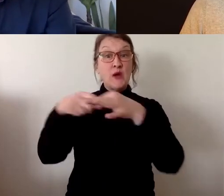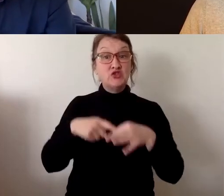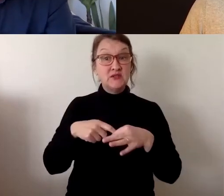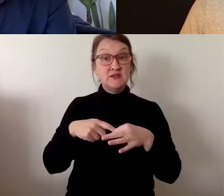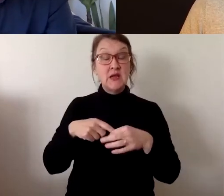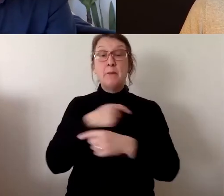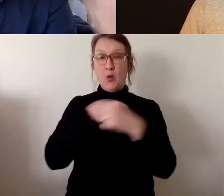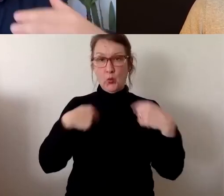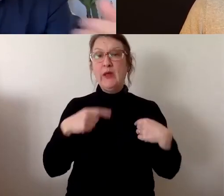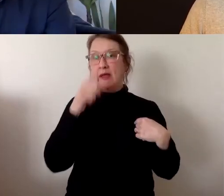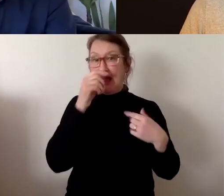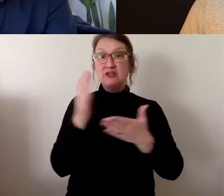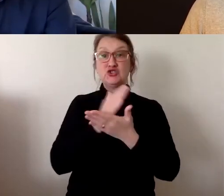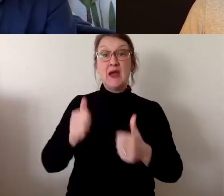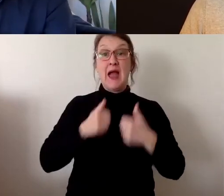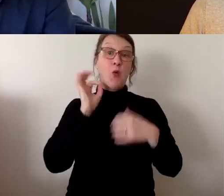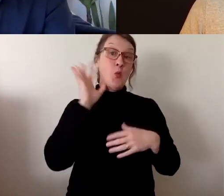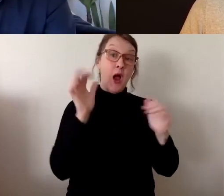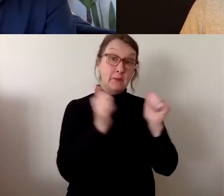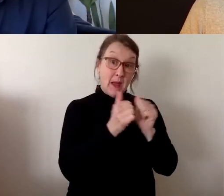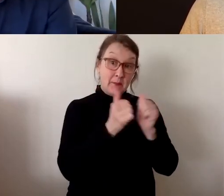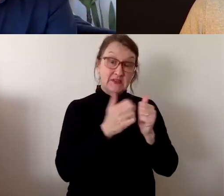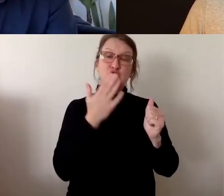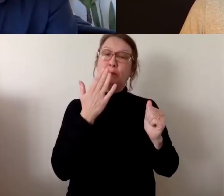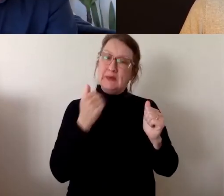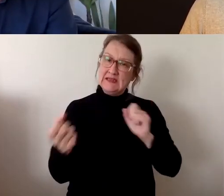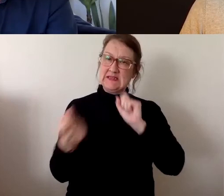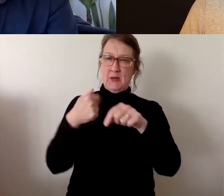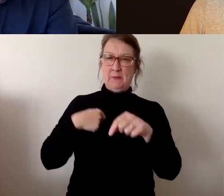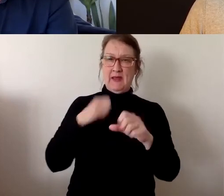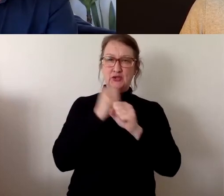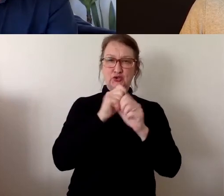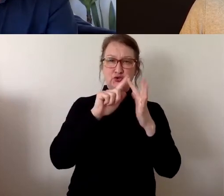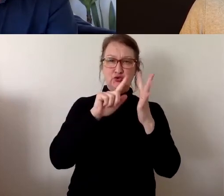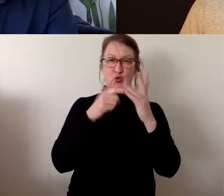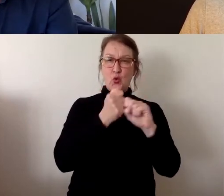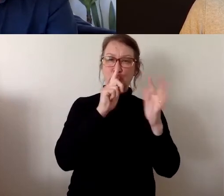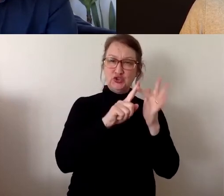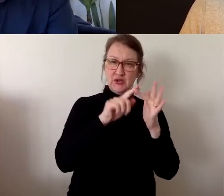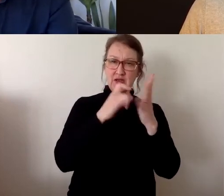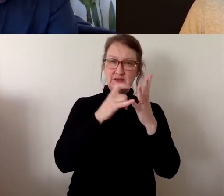And if you do want them, email me at george@sparkstrategy.com.au. I'll